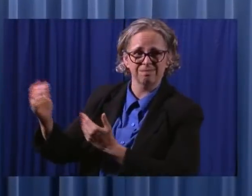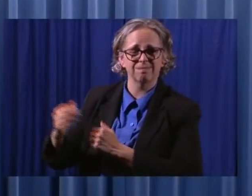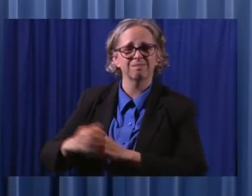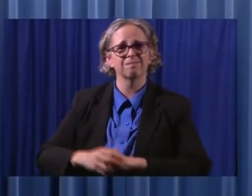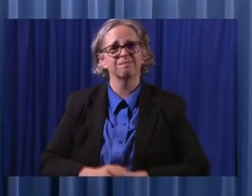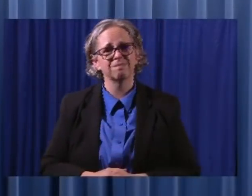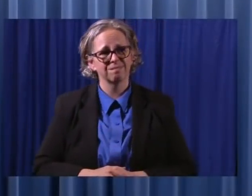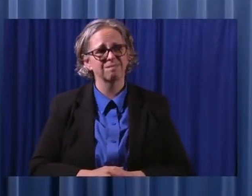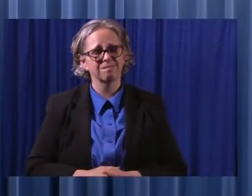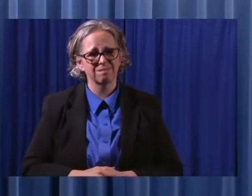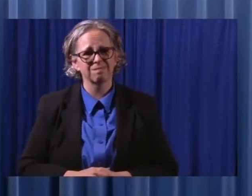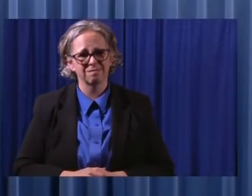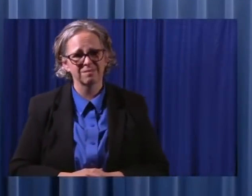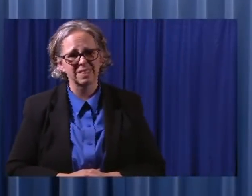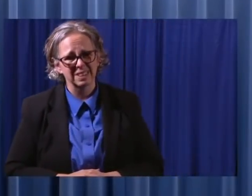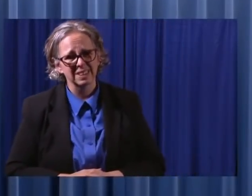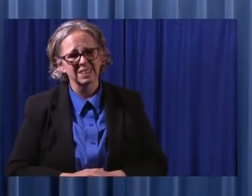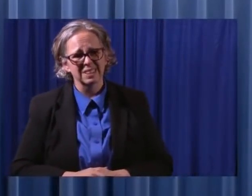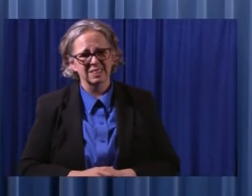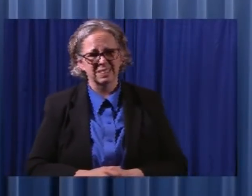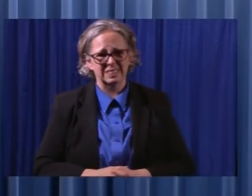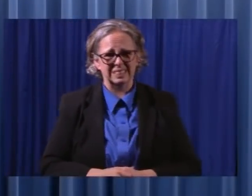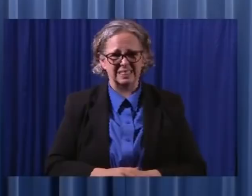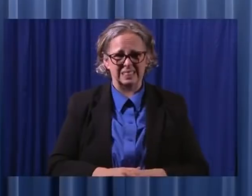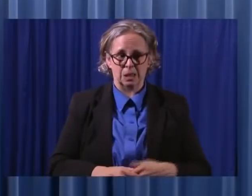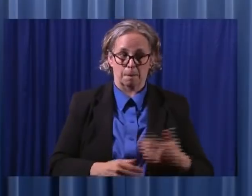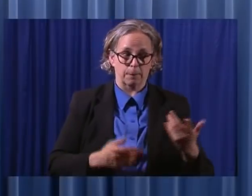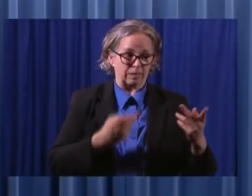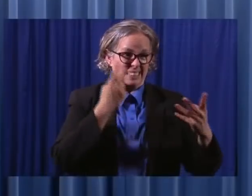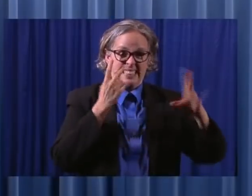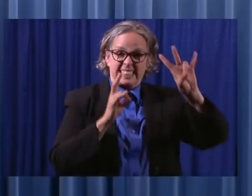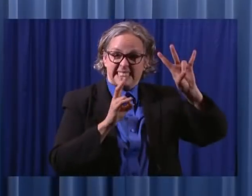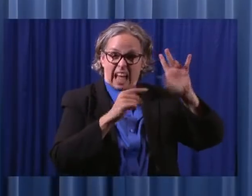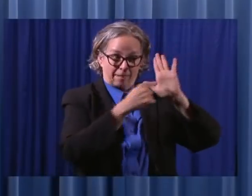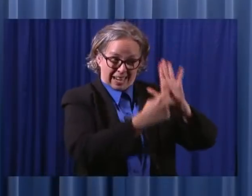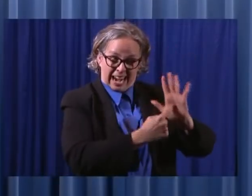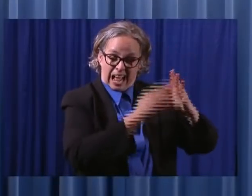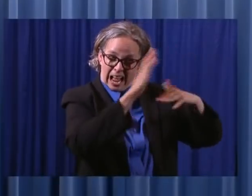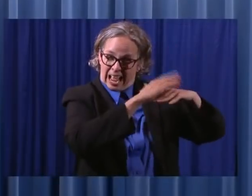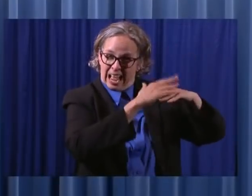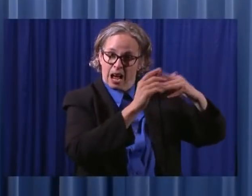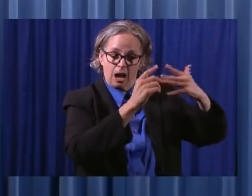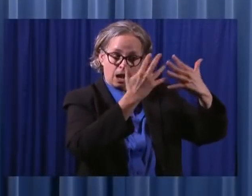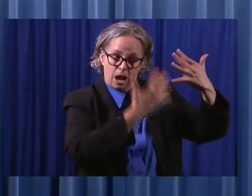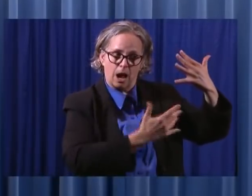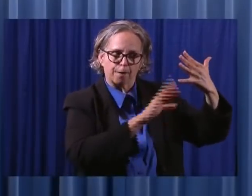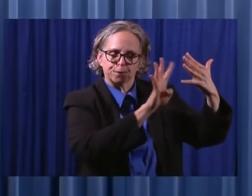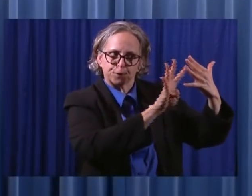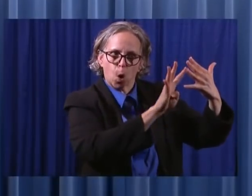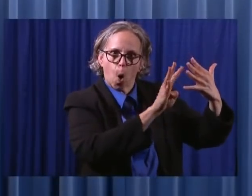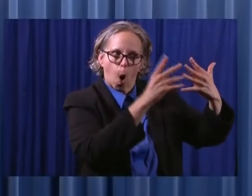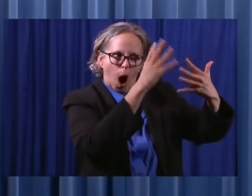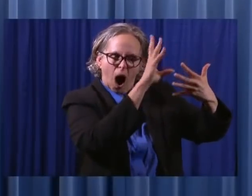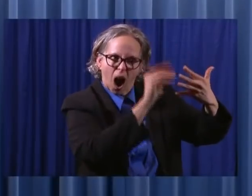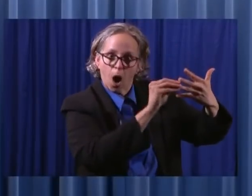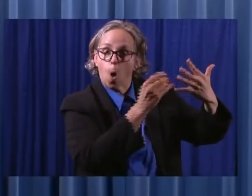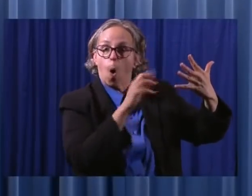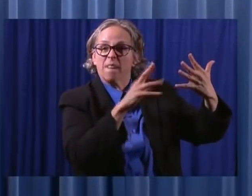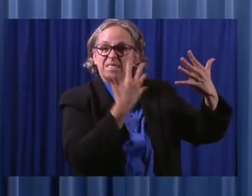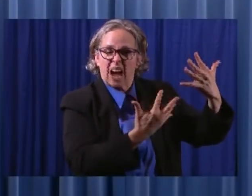LET'S MOVE NOW TO LEVEL III. IDENTIFIED AS A RED. IN THIS IS READ THE MAP PICKETT